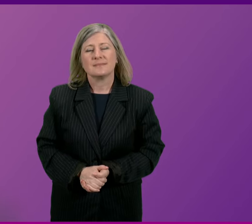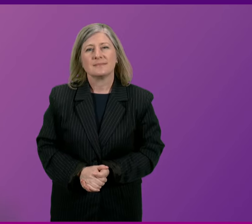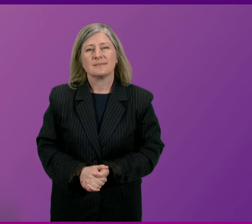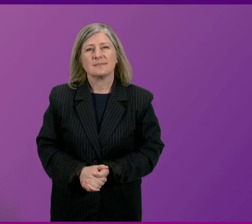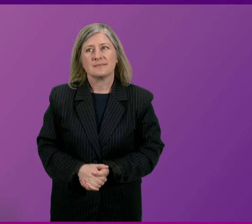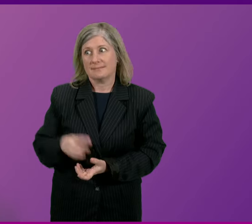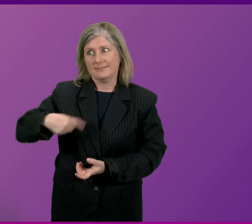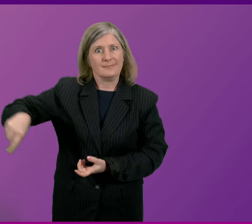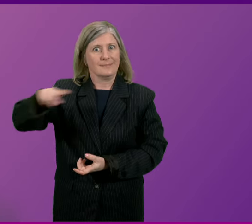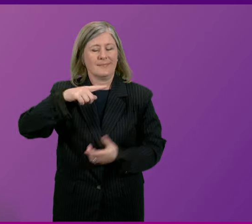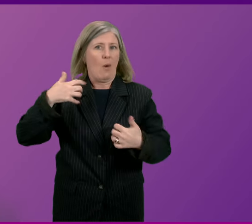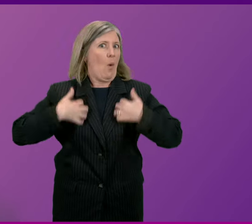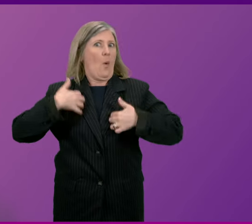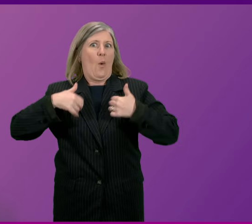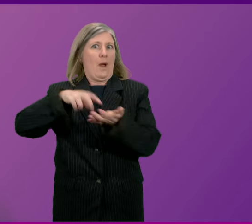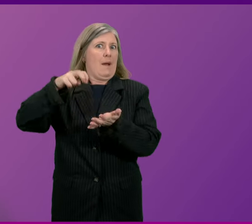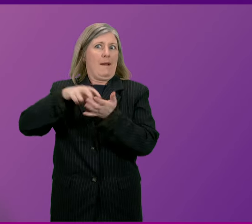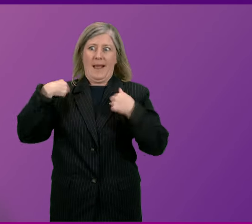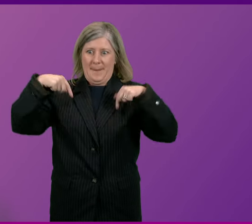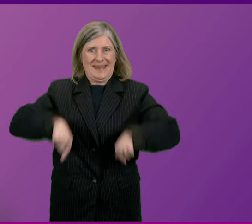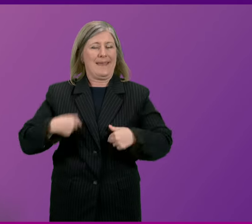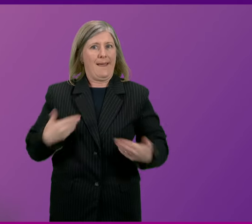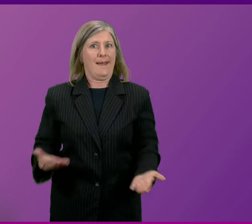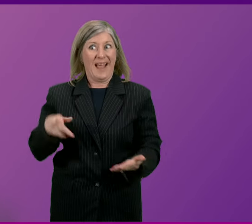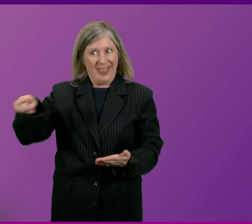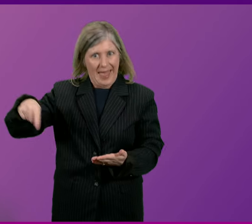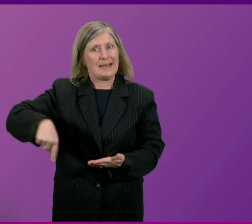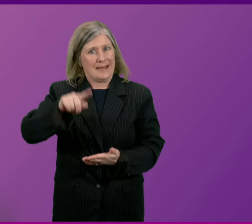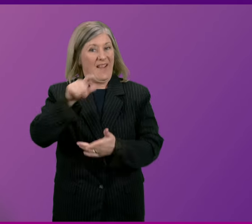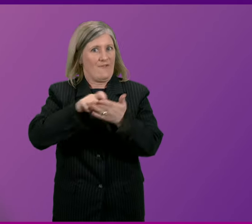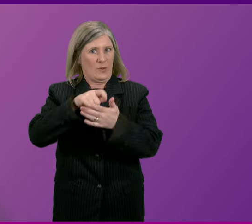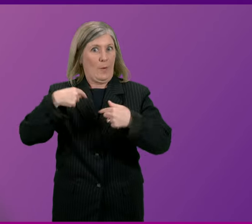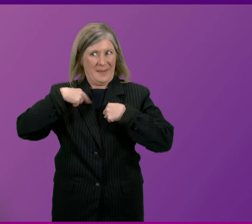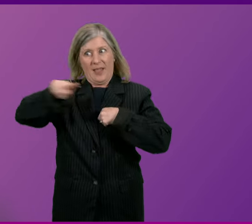are over the moon that I am here. They sent me here—they were all behind it.